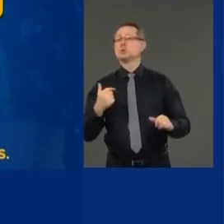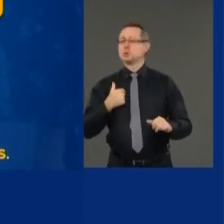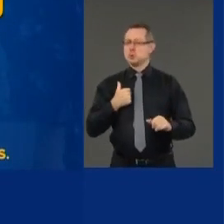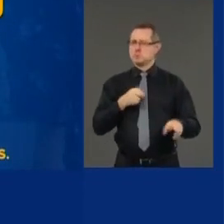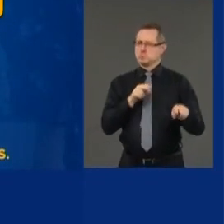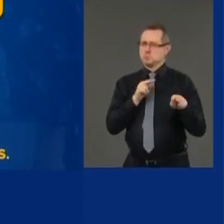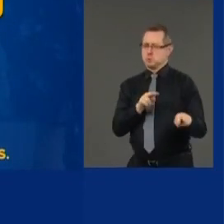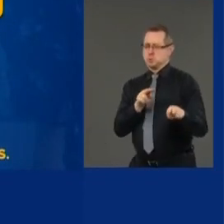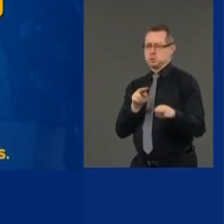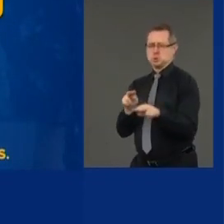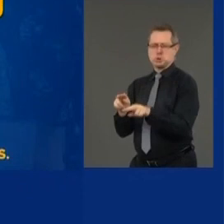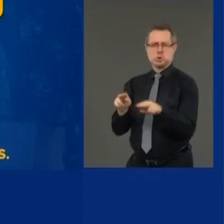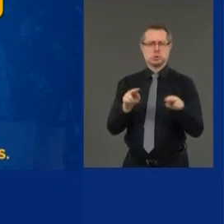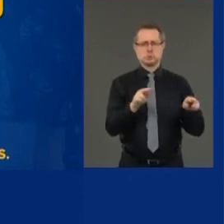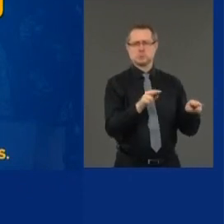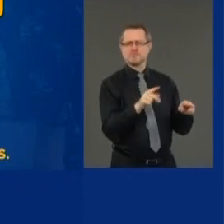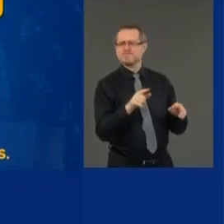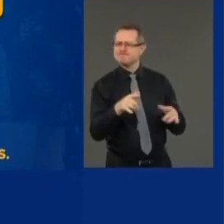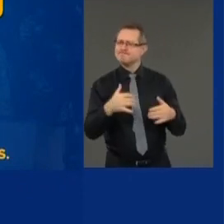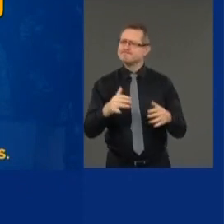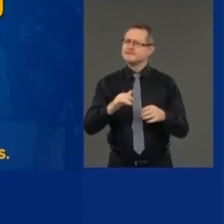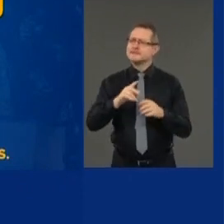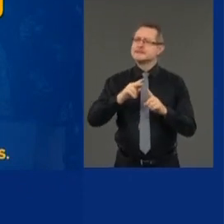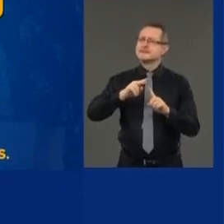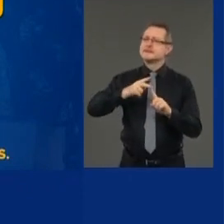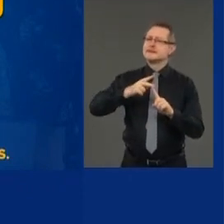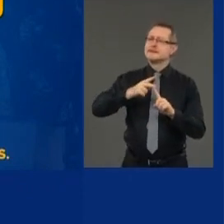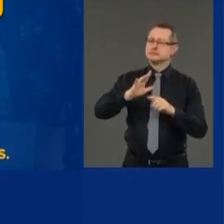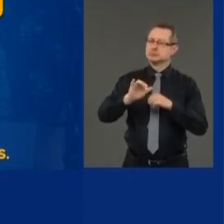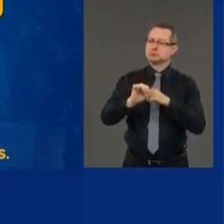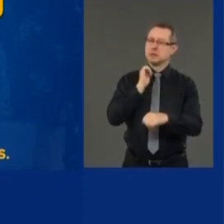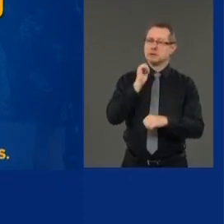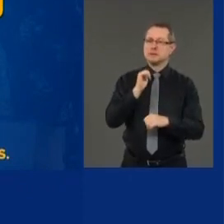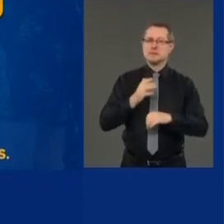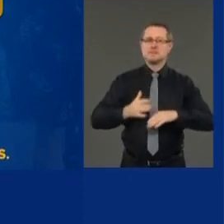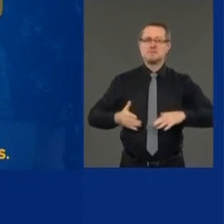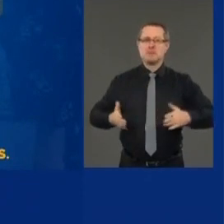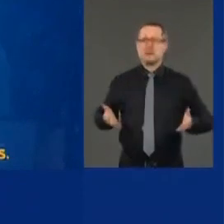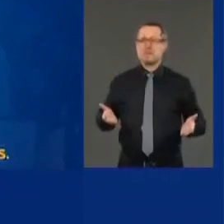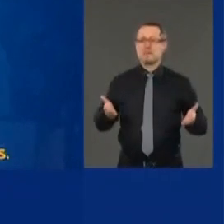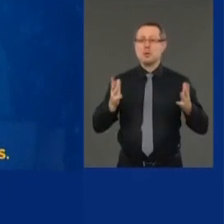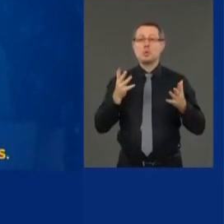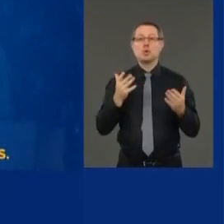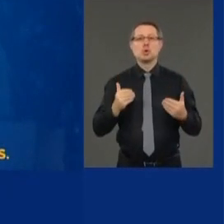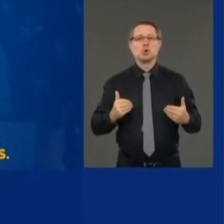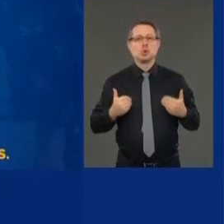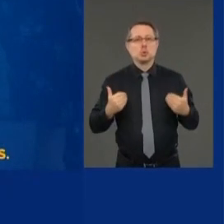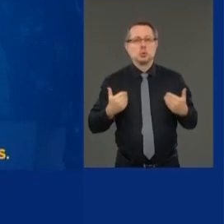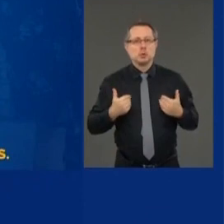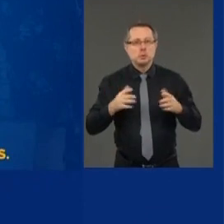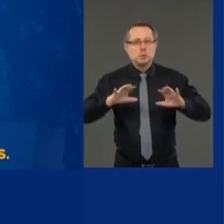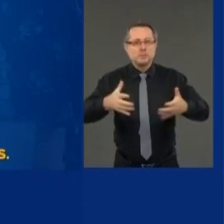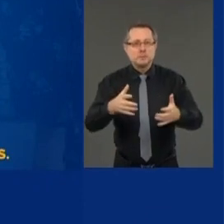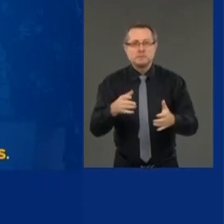OF DAYS BEFORE IT WAS HERE.